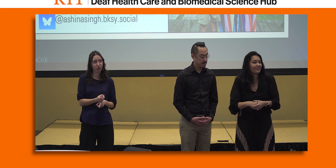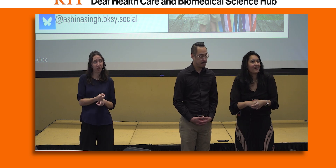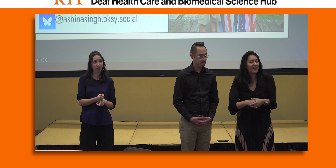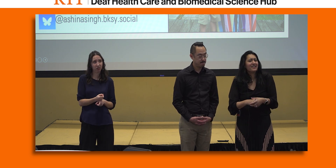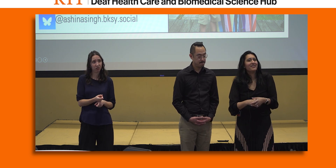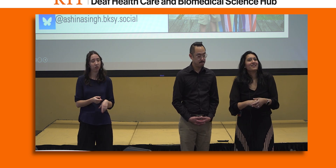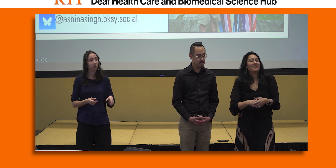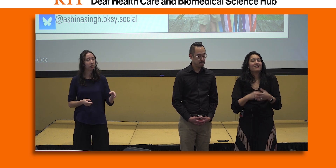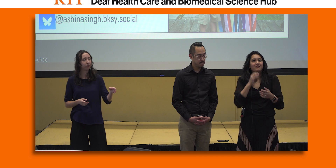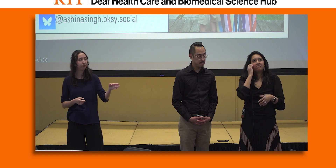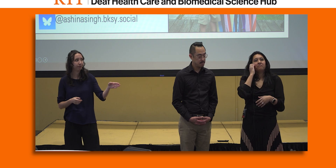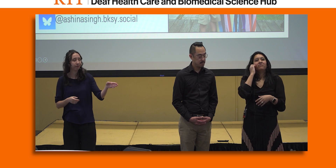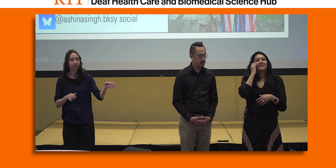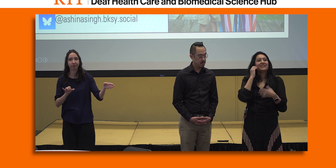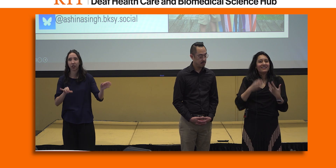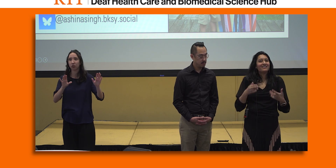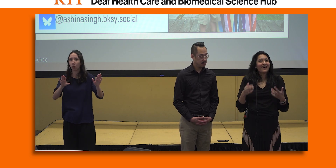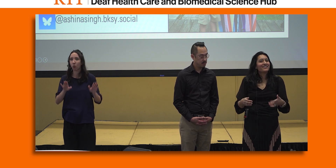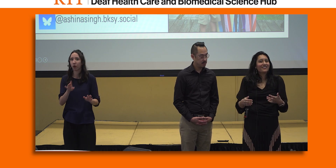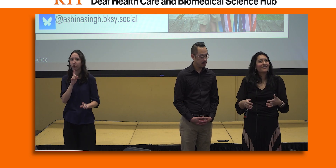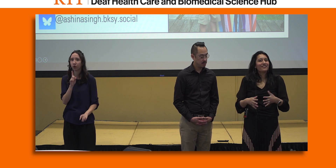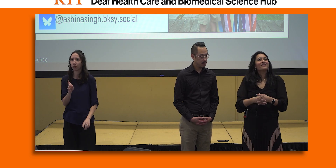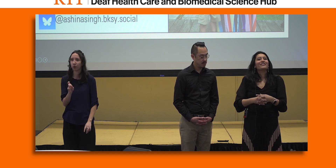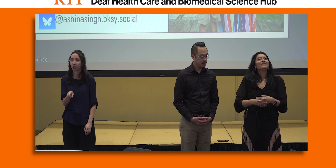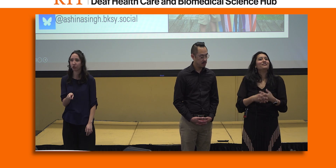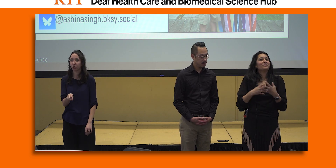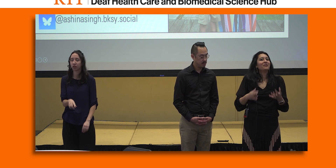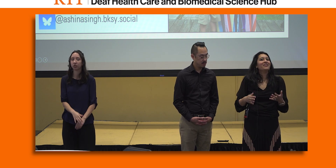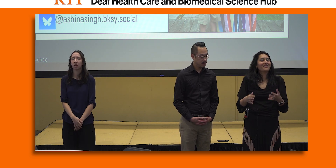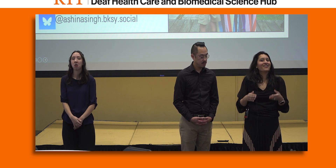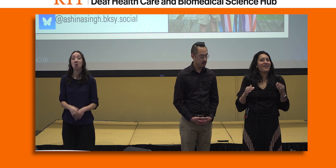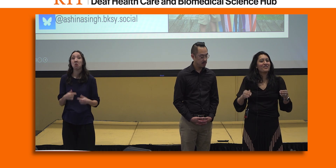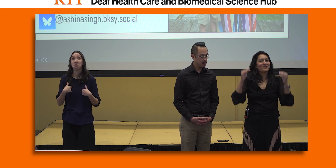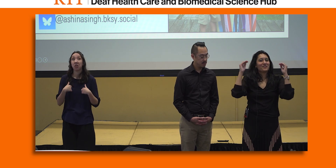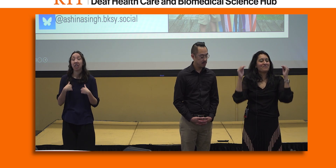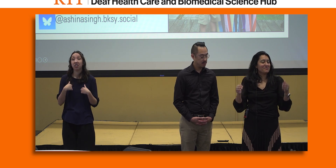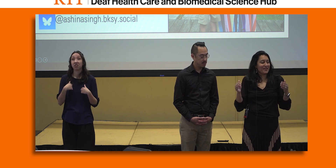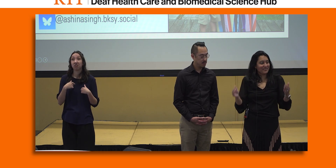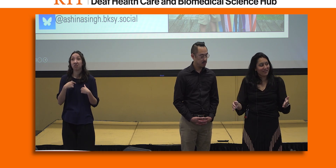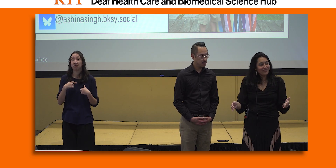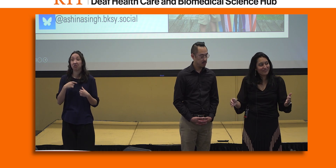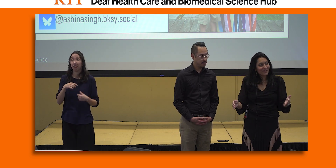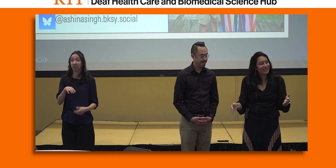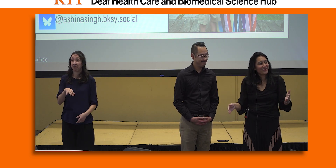I didn't necessarily do anything other than be myself.